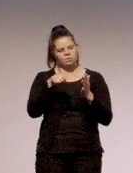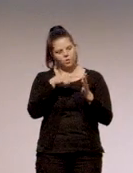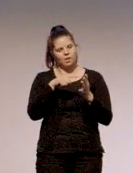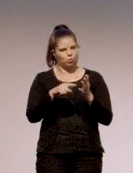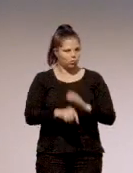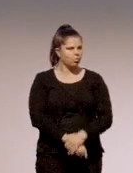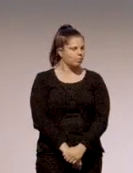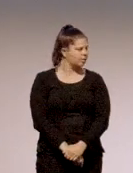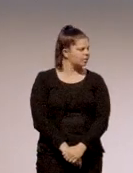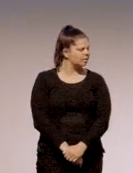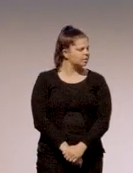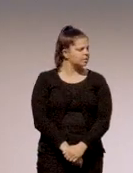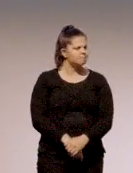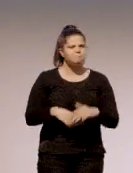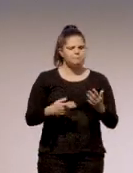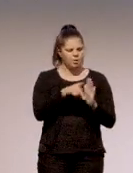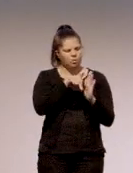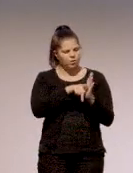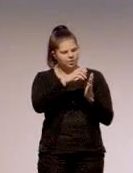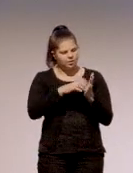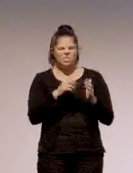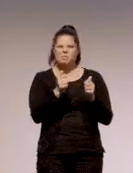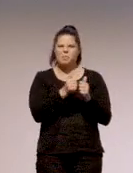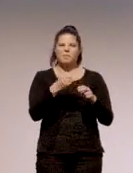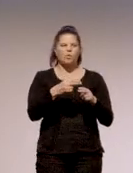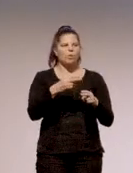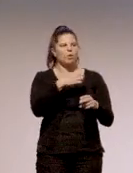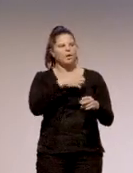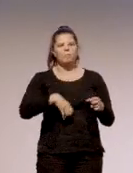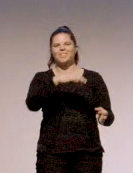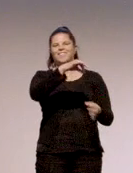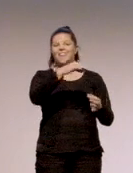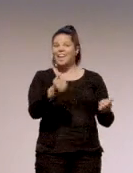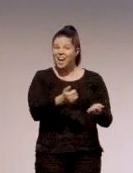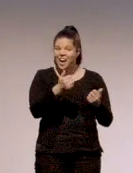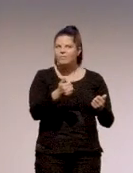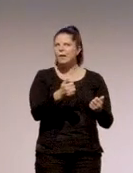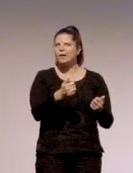We realized that just creating a policy or a piece of paper for government wasn't enough. We needed to provide guidelines,